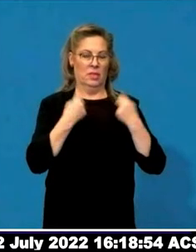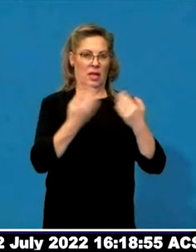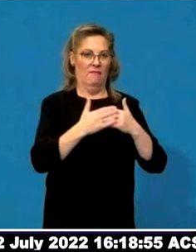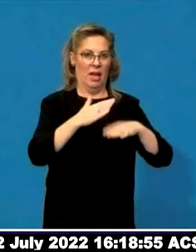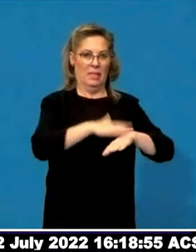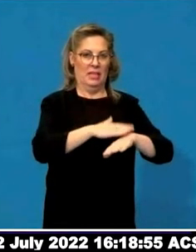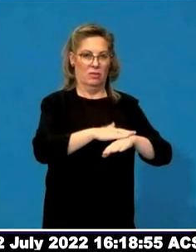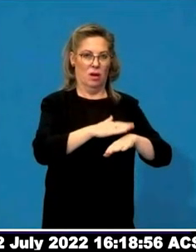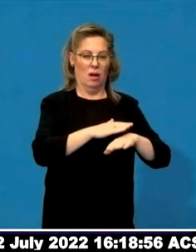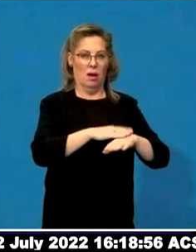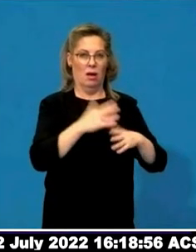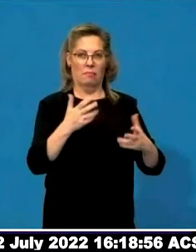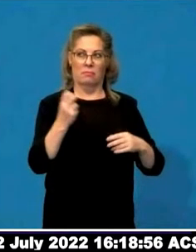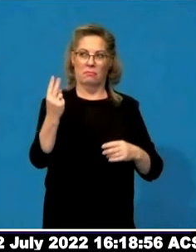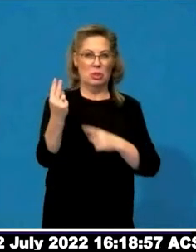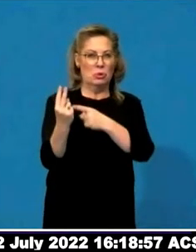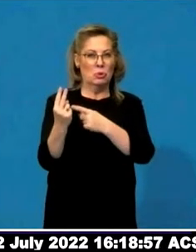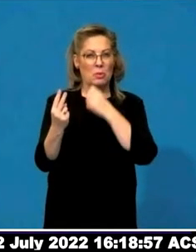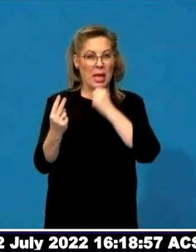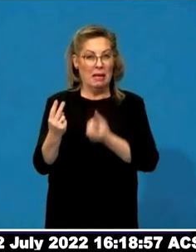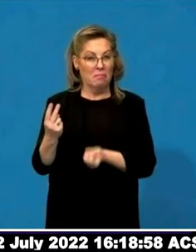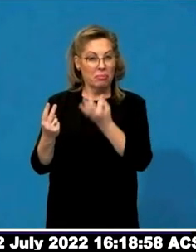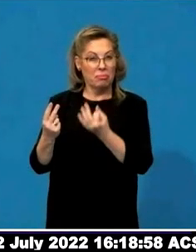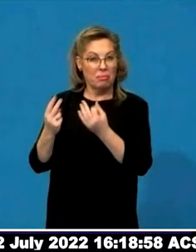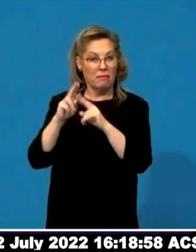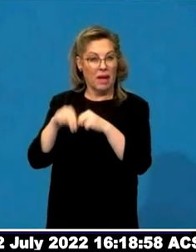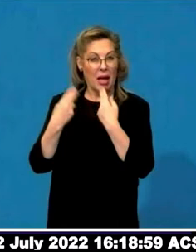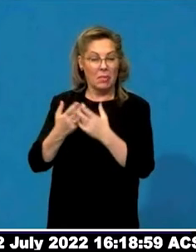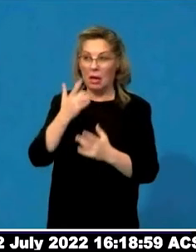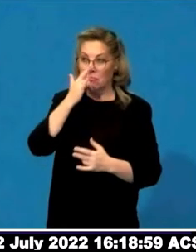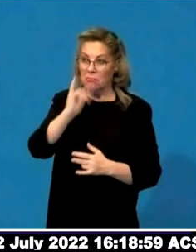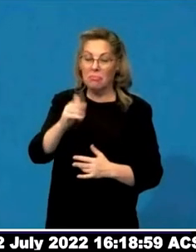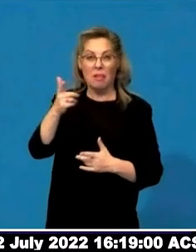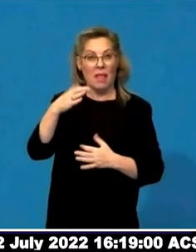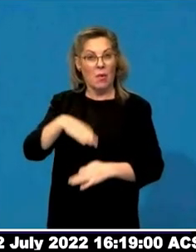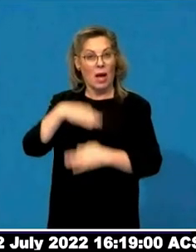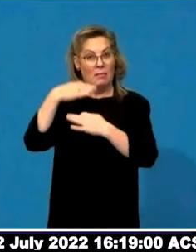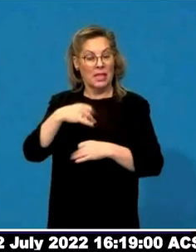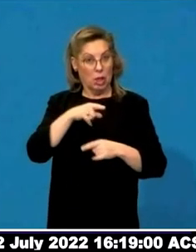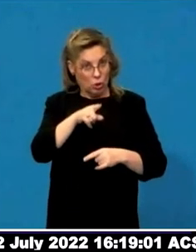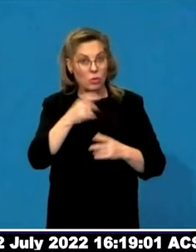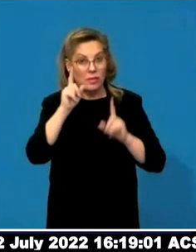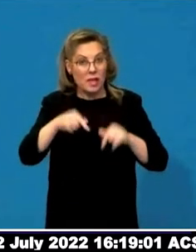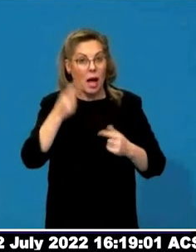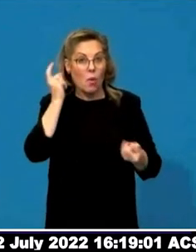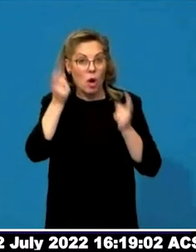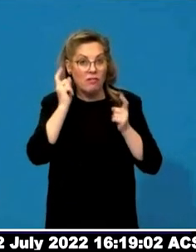that they don't have family there at the same time? Was that making you worried a bit? Yes.